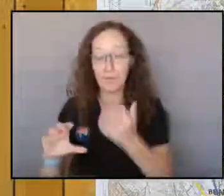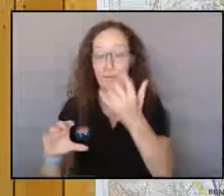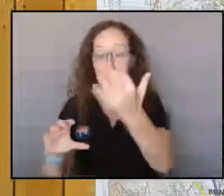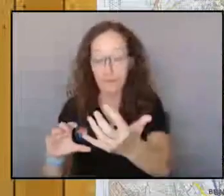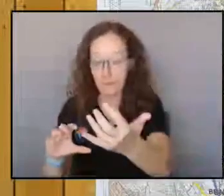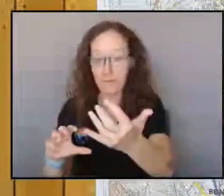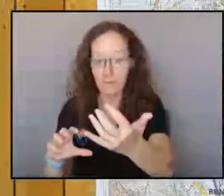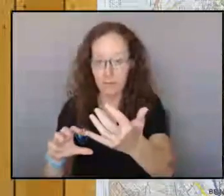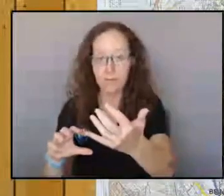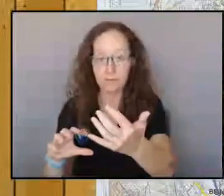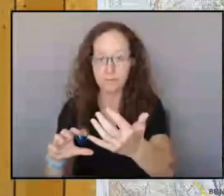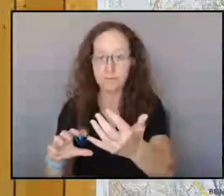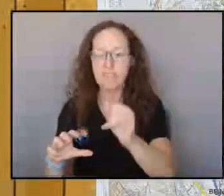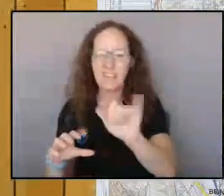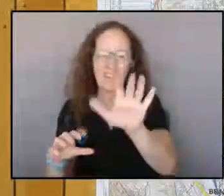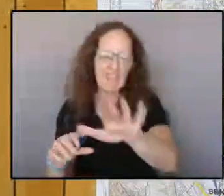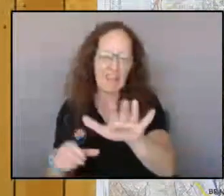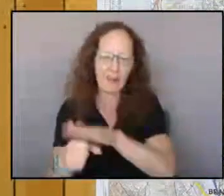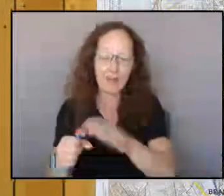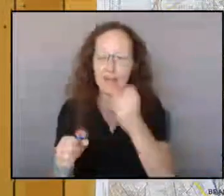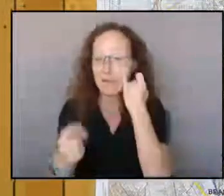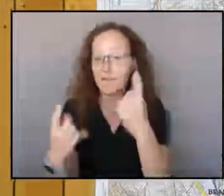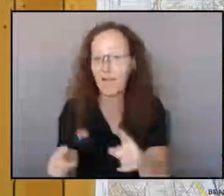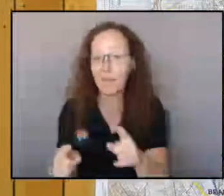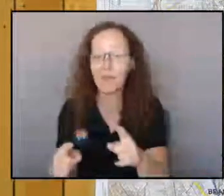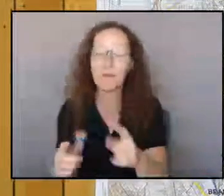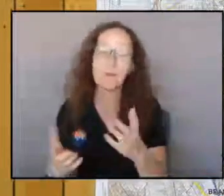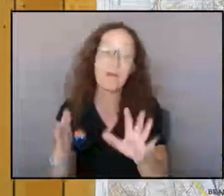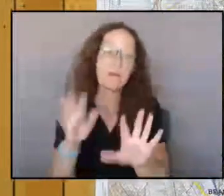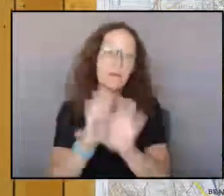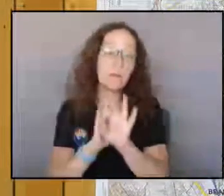DOZER LINE AND IMPROVE THE ROADS SYSTEM HERE UP TOWARDS